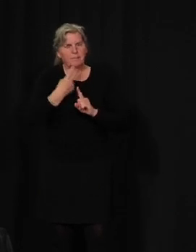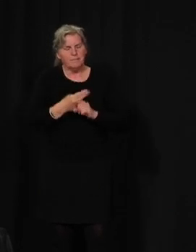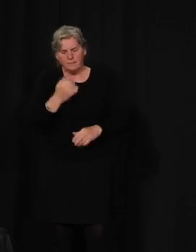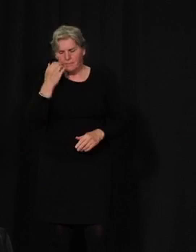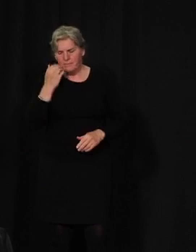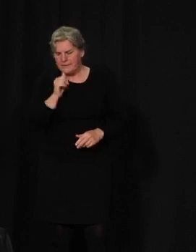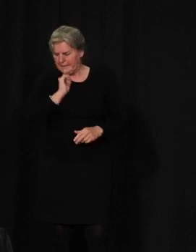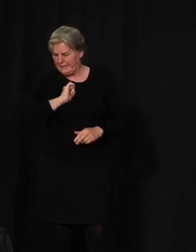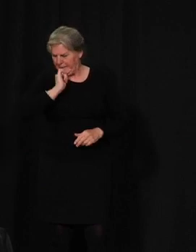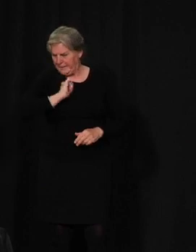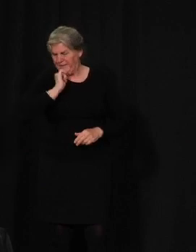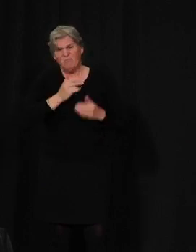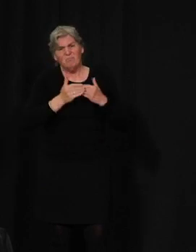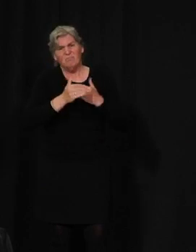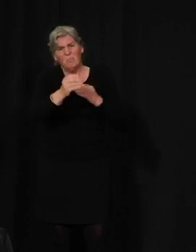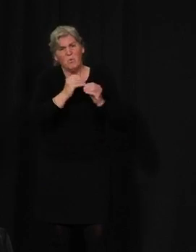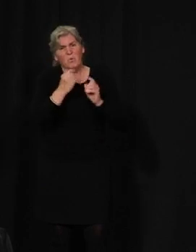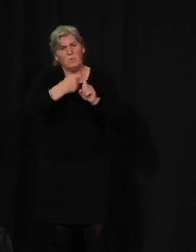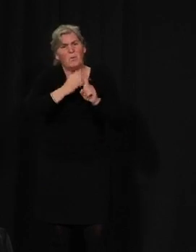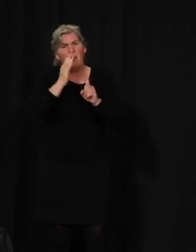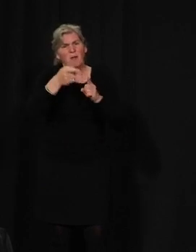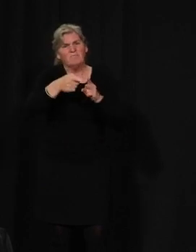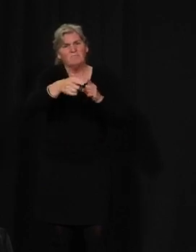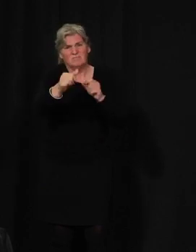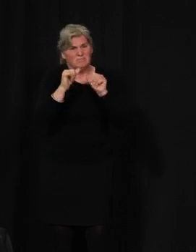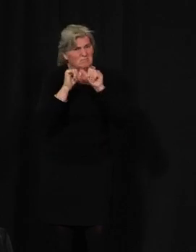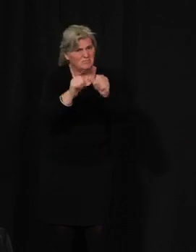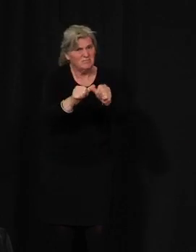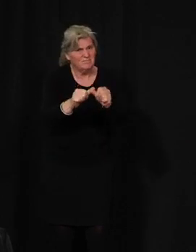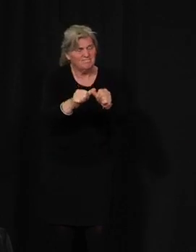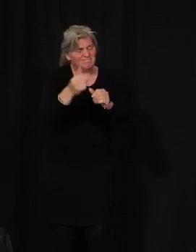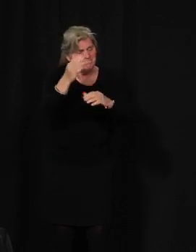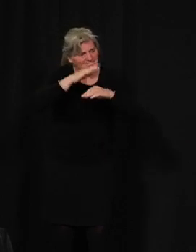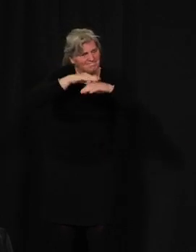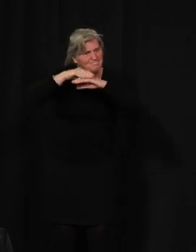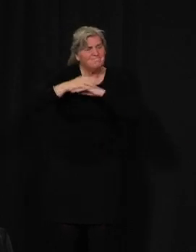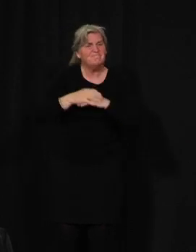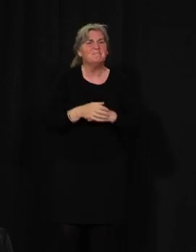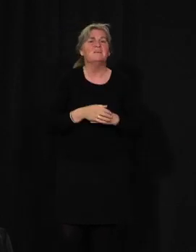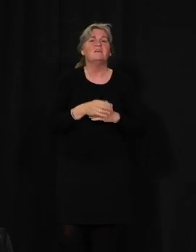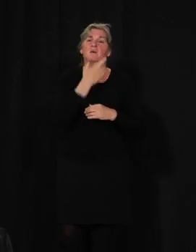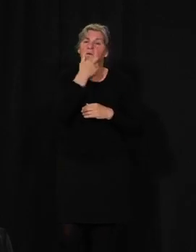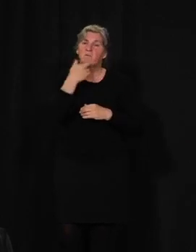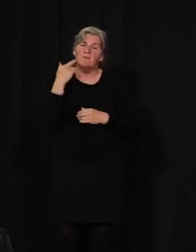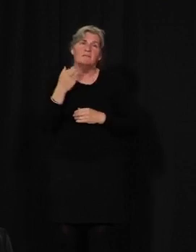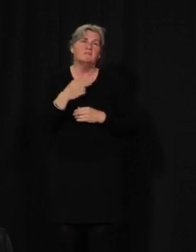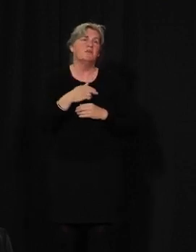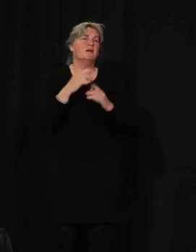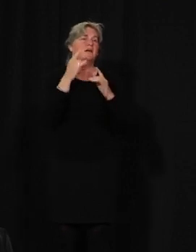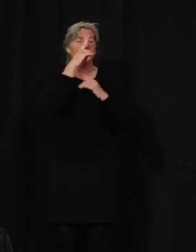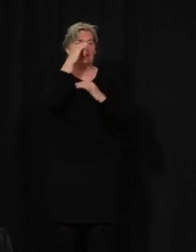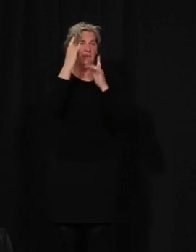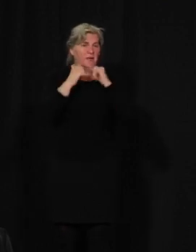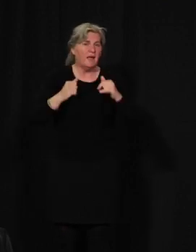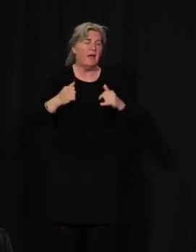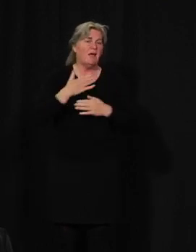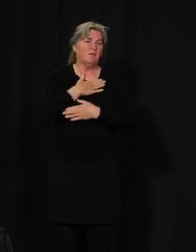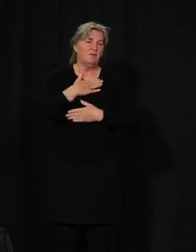months ahead of us. As we open things up, restauran, summer camps, rec centres,